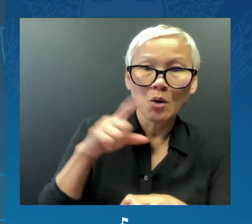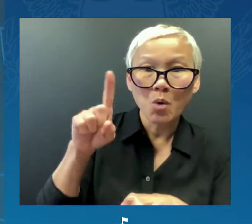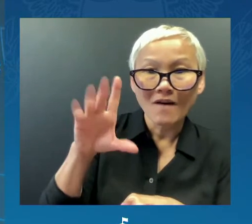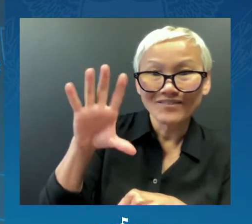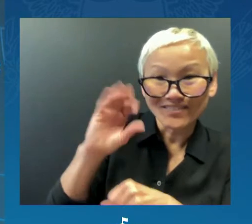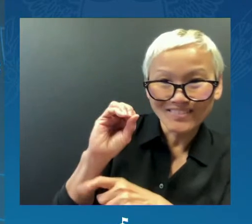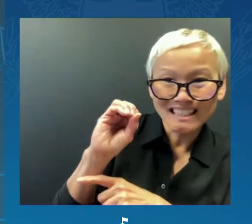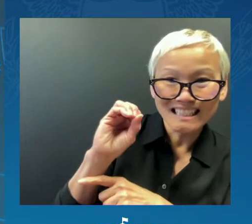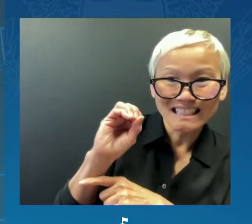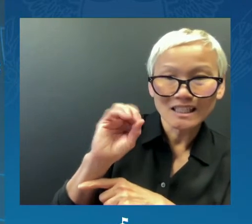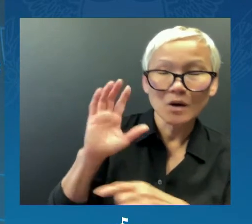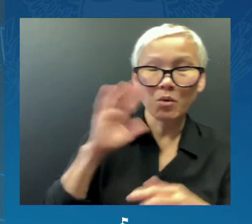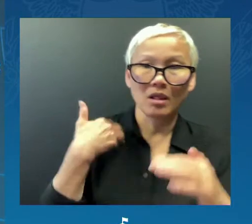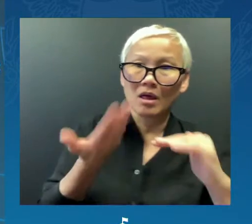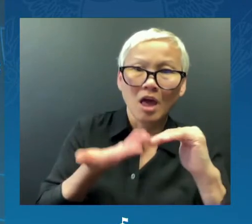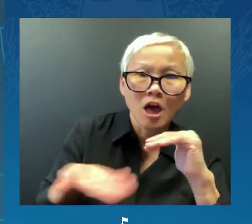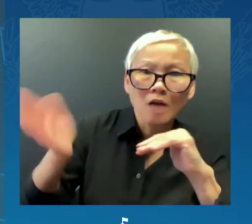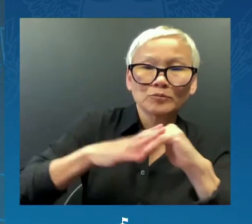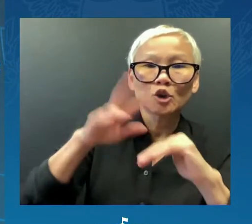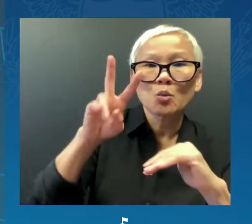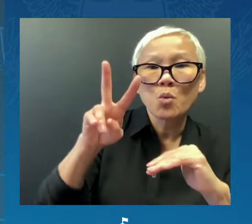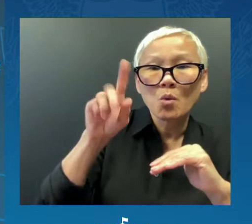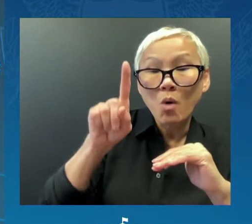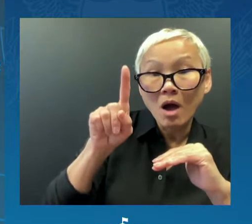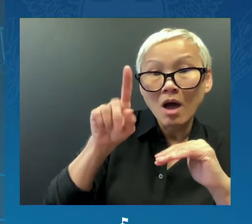1.2 billion young people.